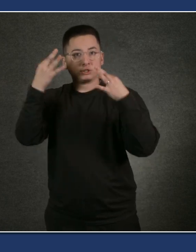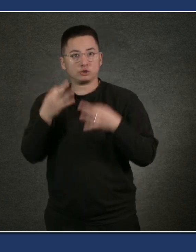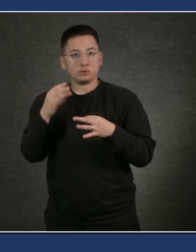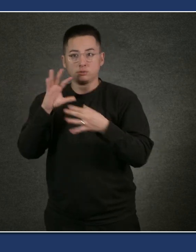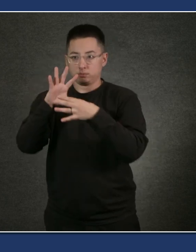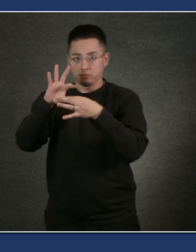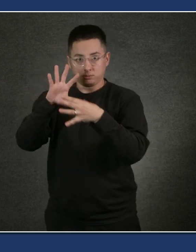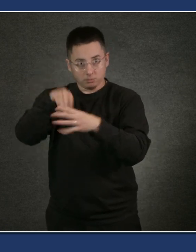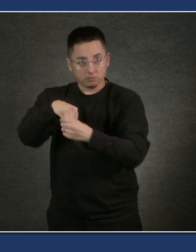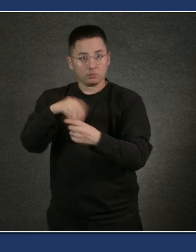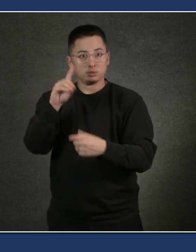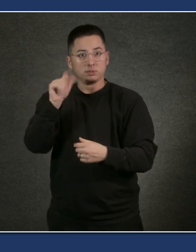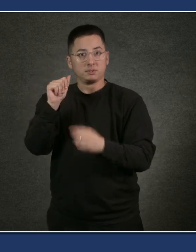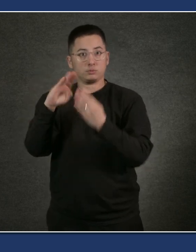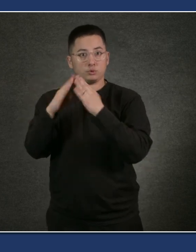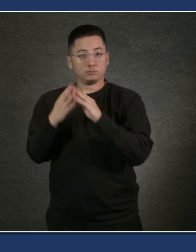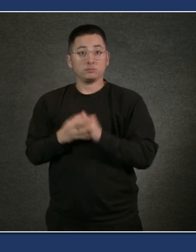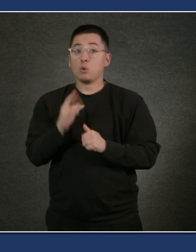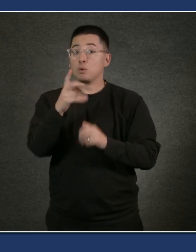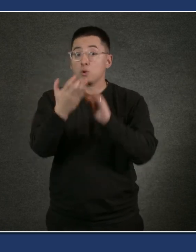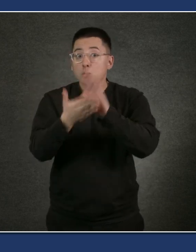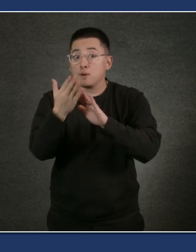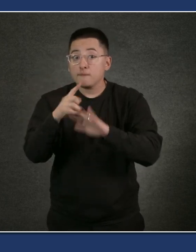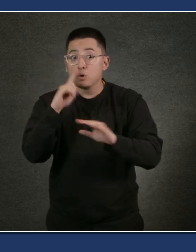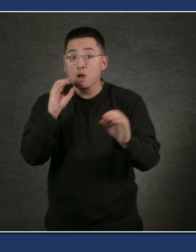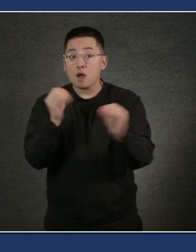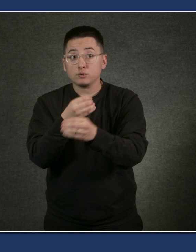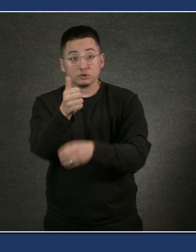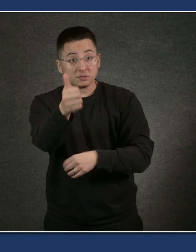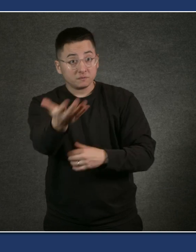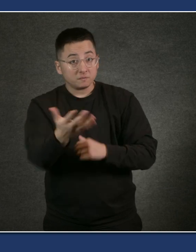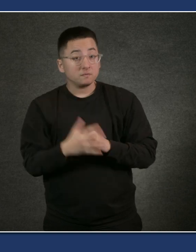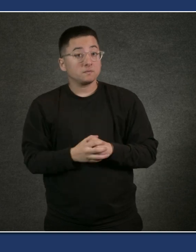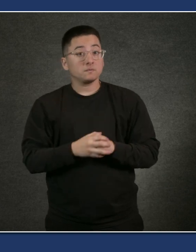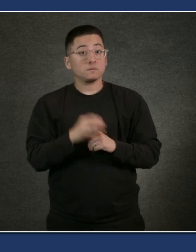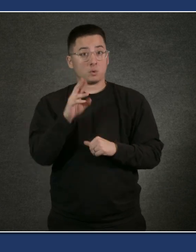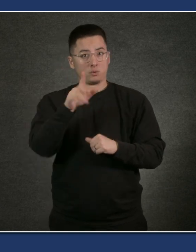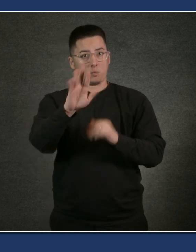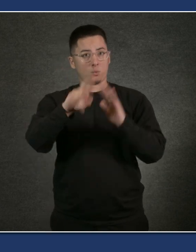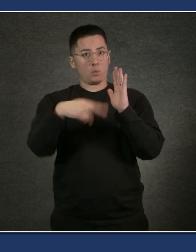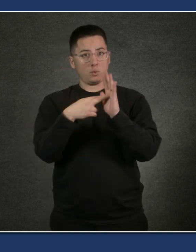Or maybe your role is showing up at the Capitol, testifying, telling your story, making